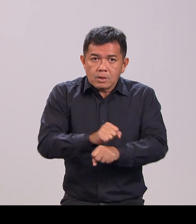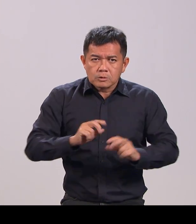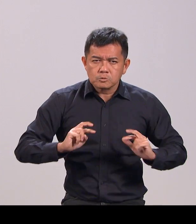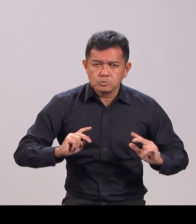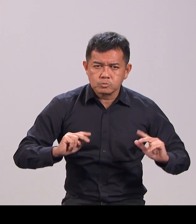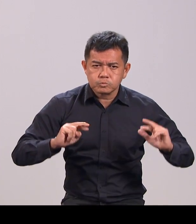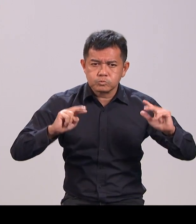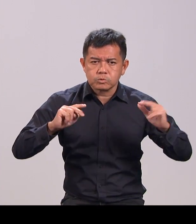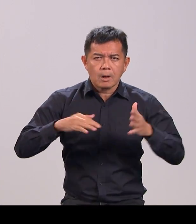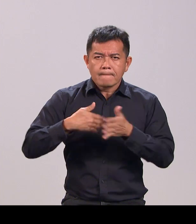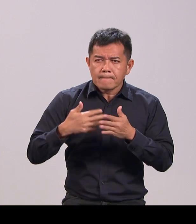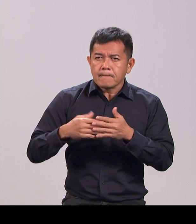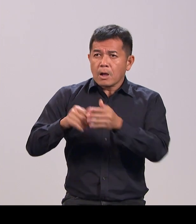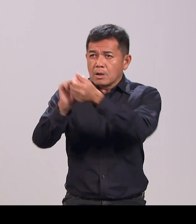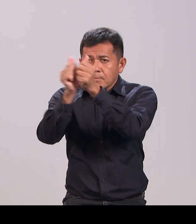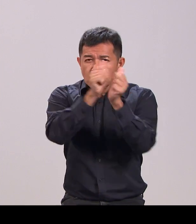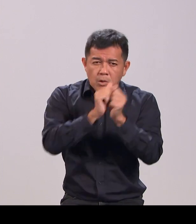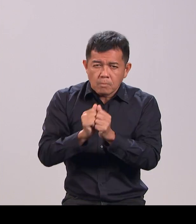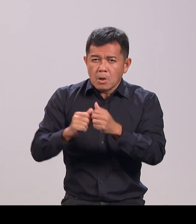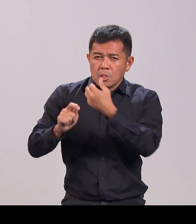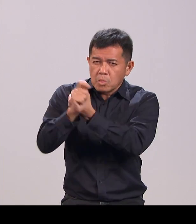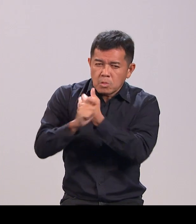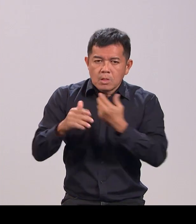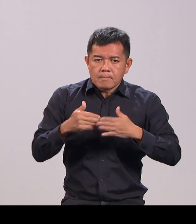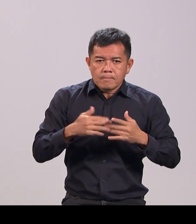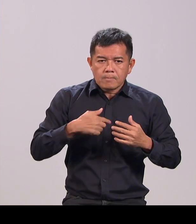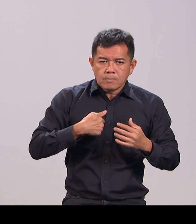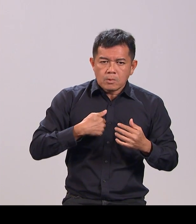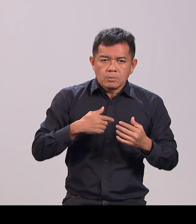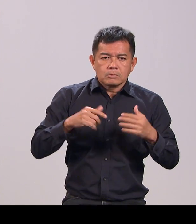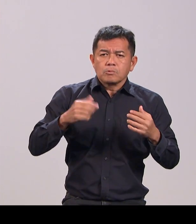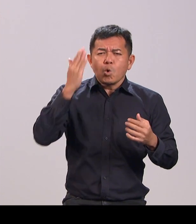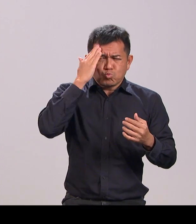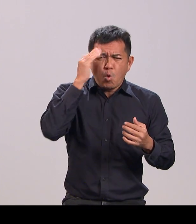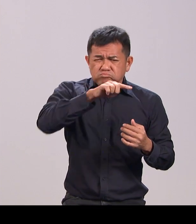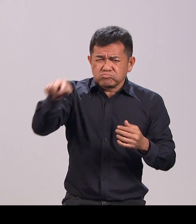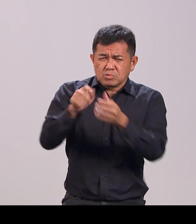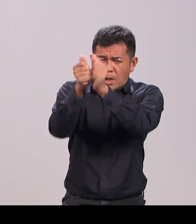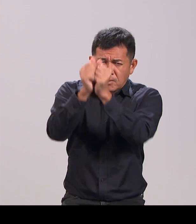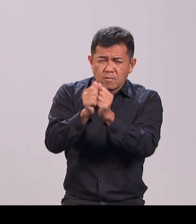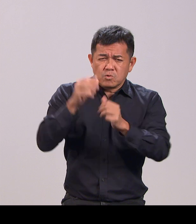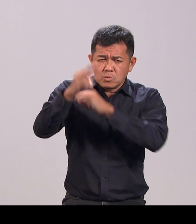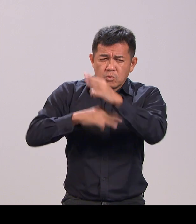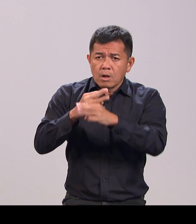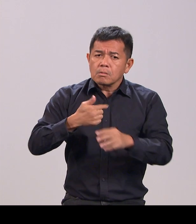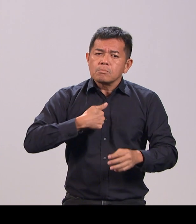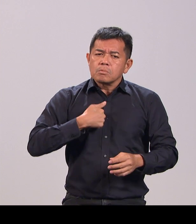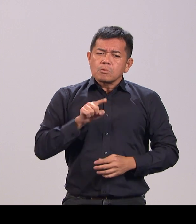And it is a dangerous world. So my second question is, how do we secure our place in the world?